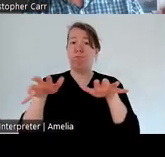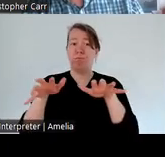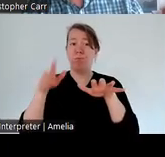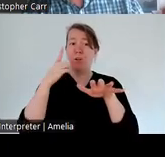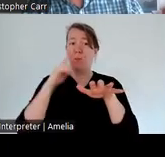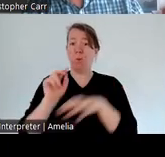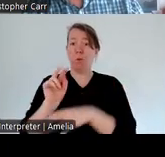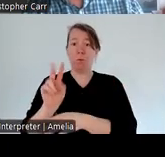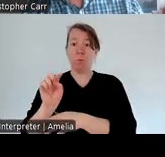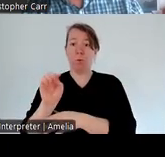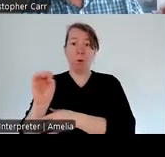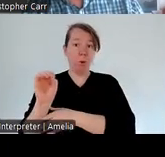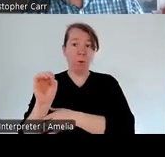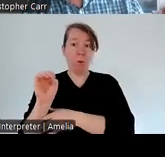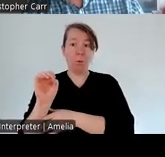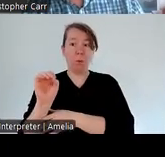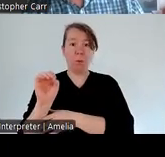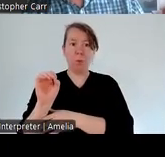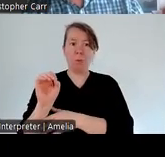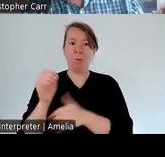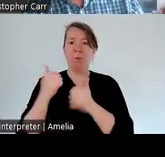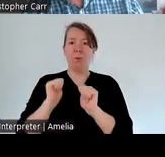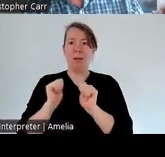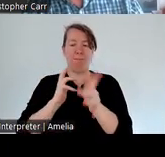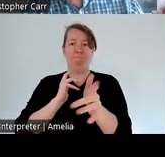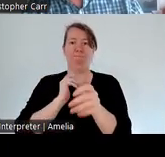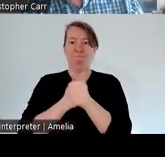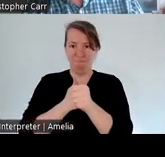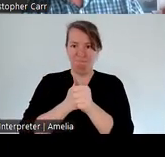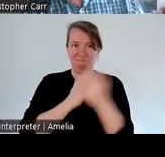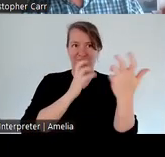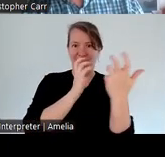document that covers that, and we've also reorganized the data